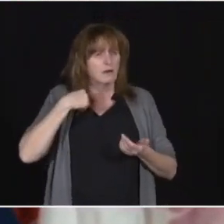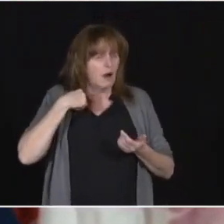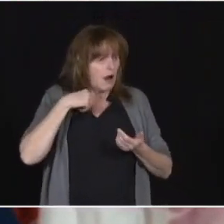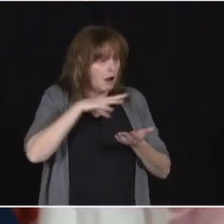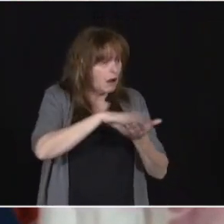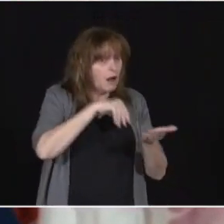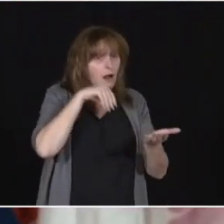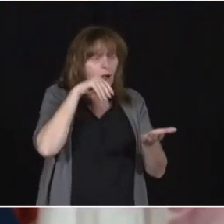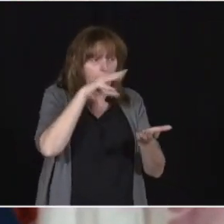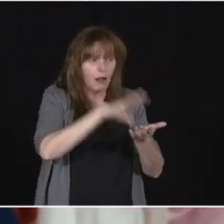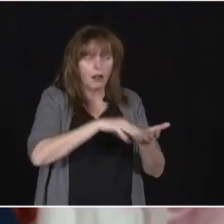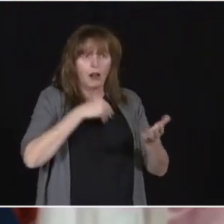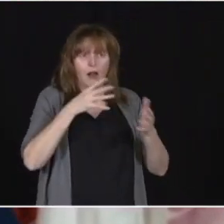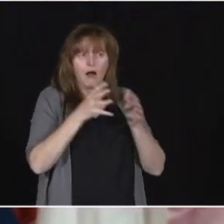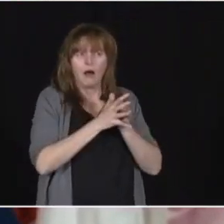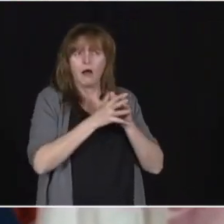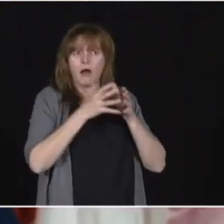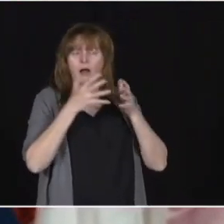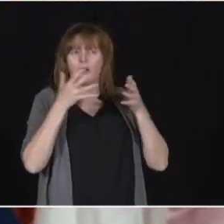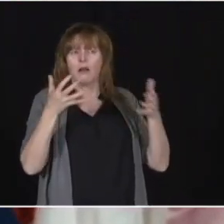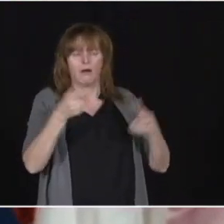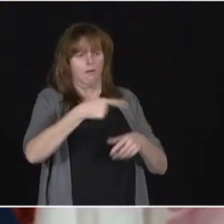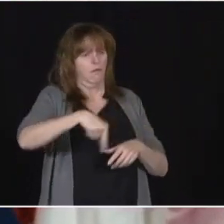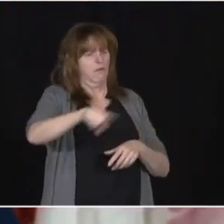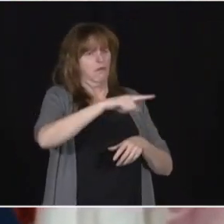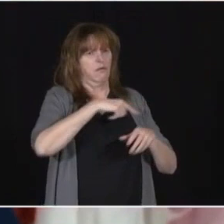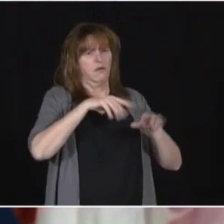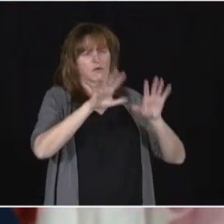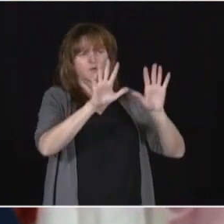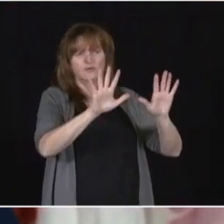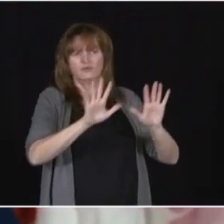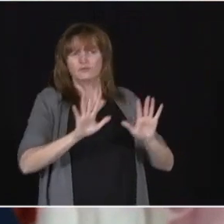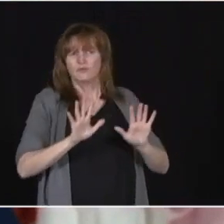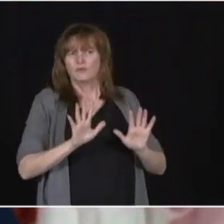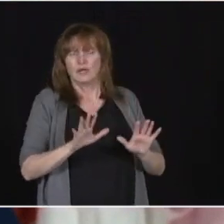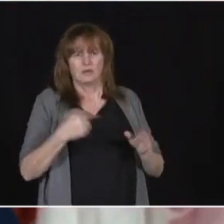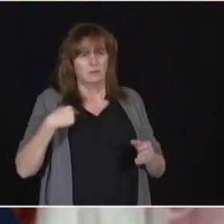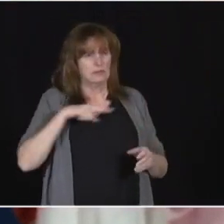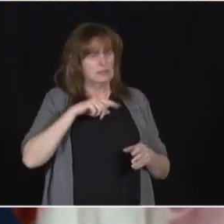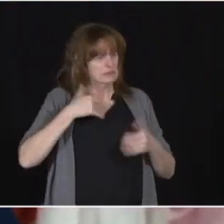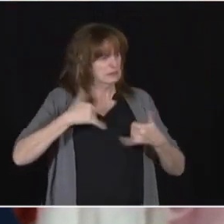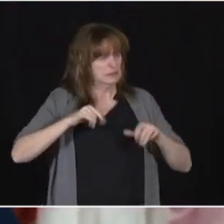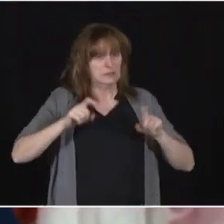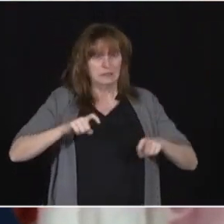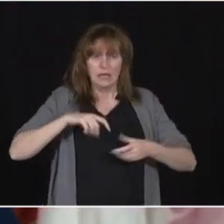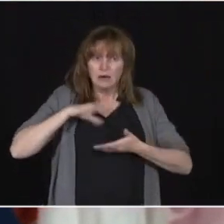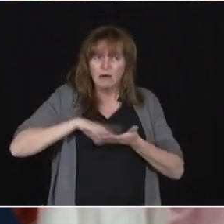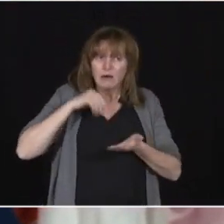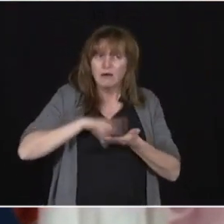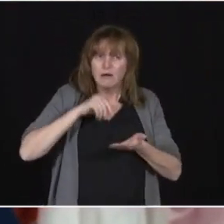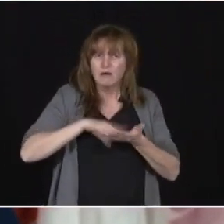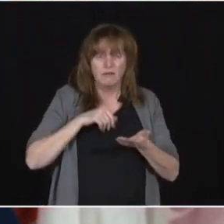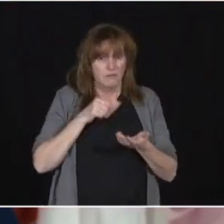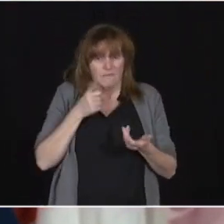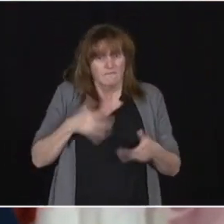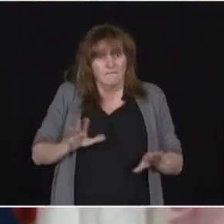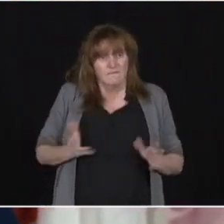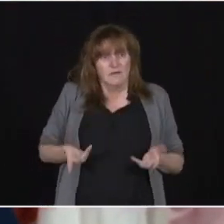to finishing this fight against COVID-19. We have to be vigilant and stay focused.